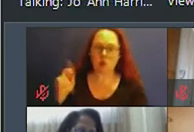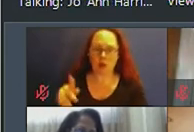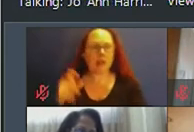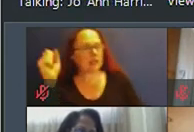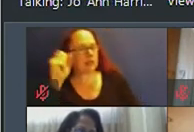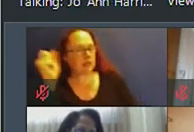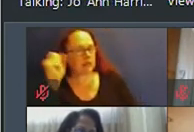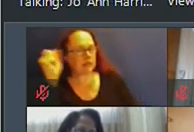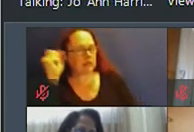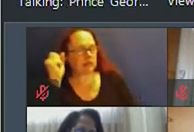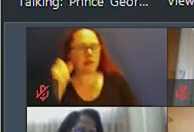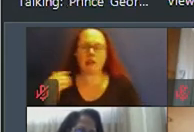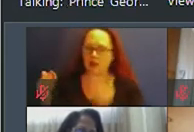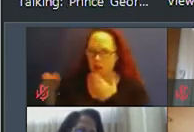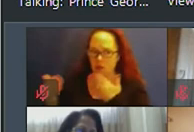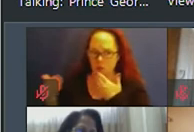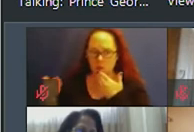Thank you very much, Erin cannon.